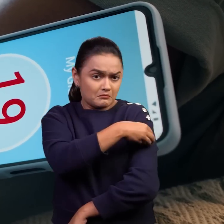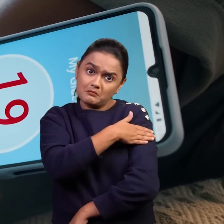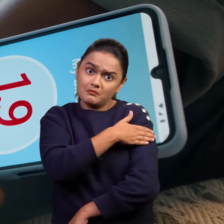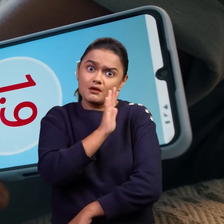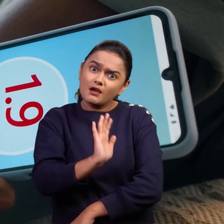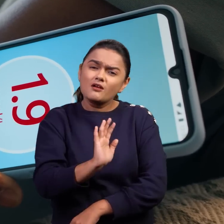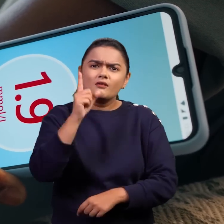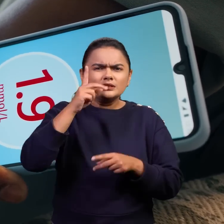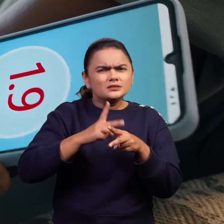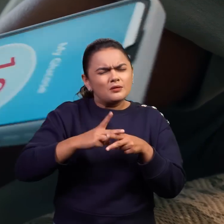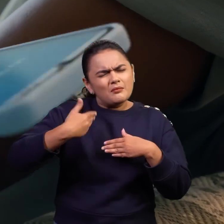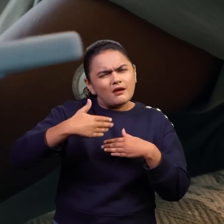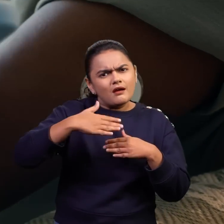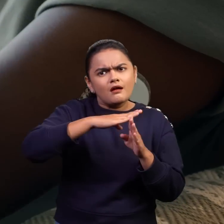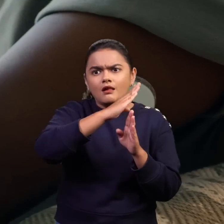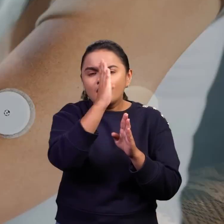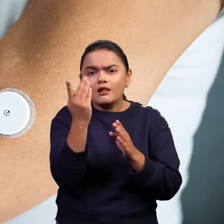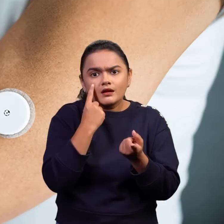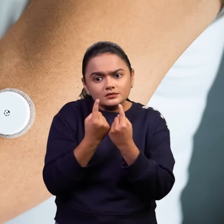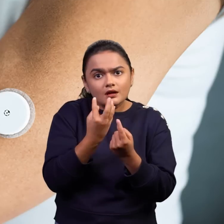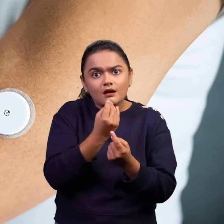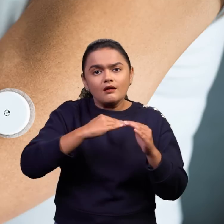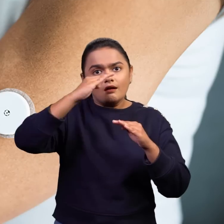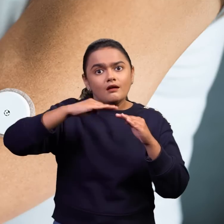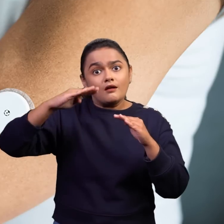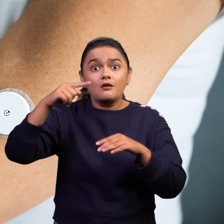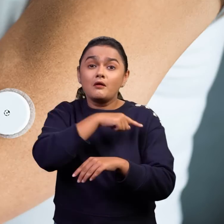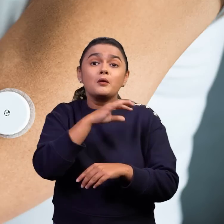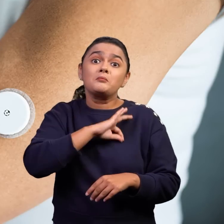that continuously monitors your glucose levels. And how is this beneficial?